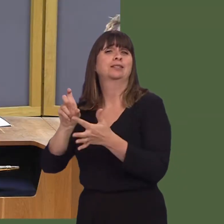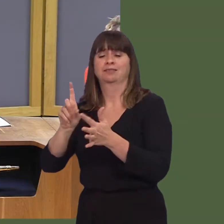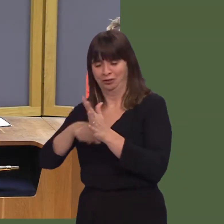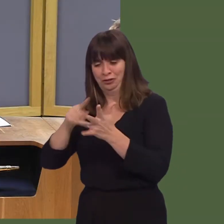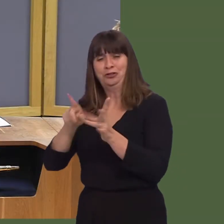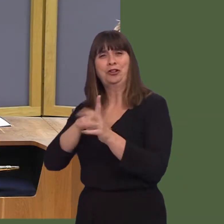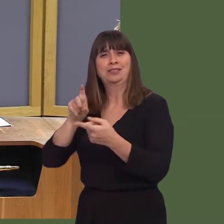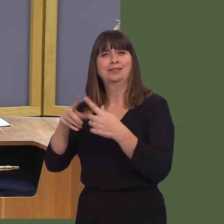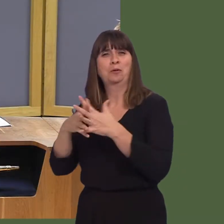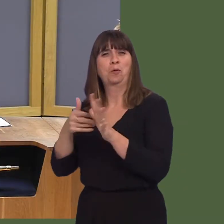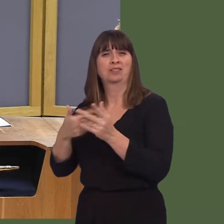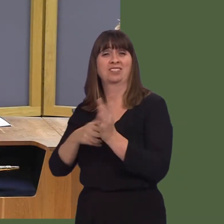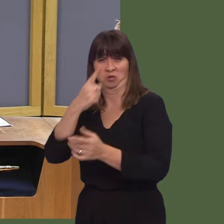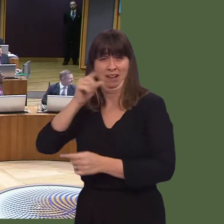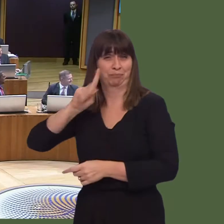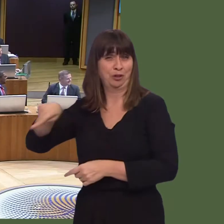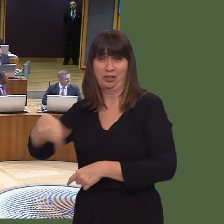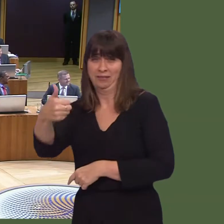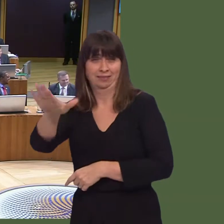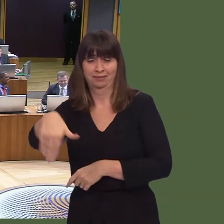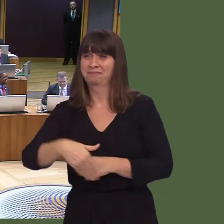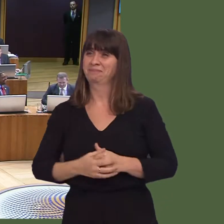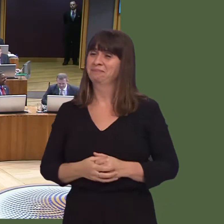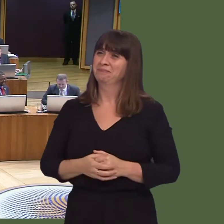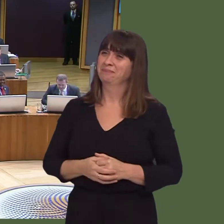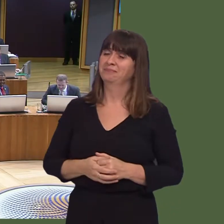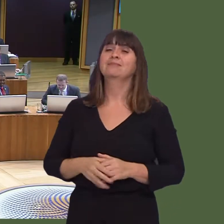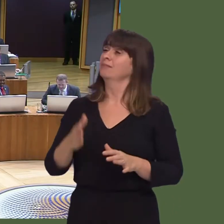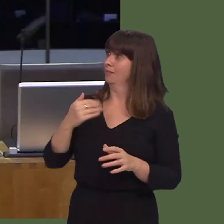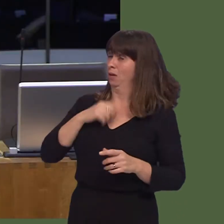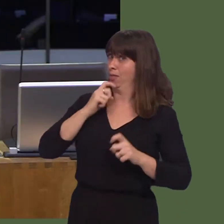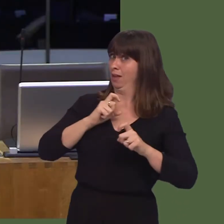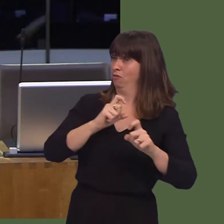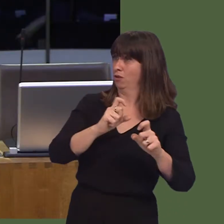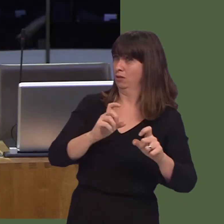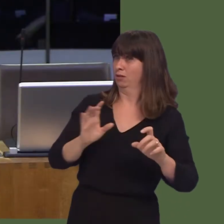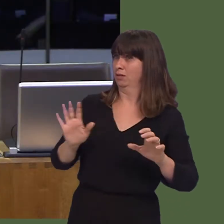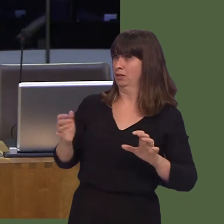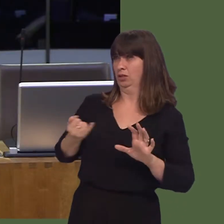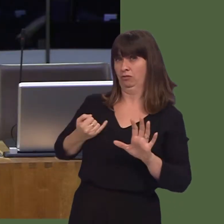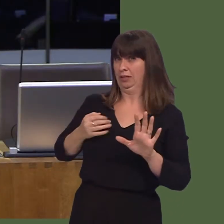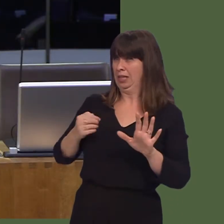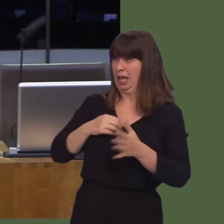Thank you, Llywydd. Diolch, Llywydd. Sorry, leader of the house, I'll continue with the question. I hope you appreciate that there was no condescension implied.